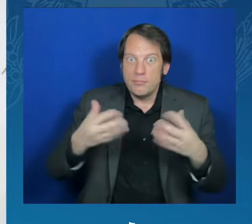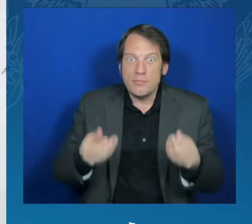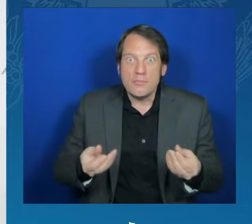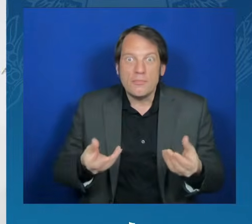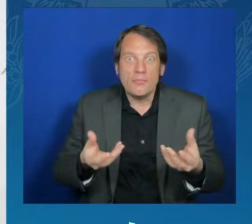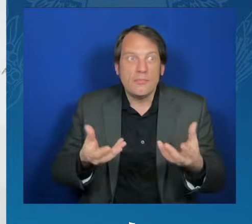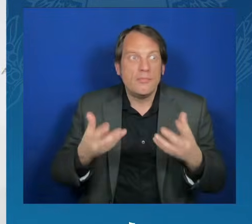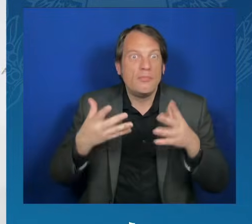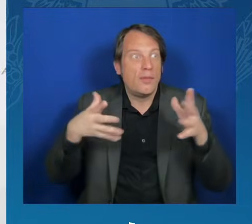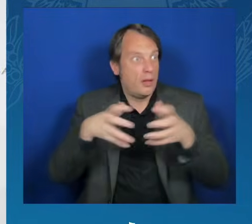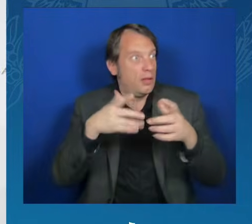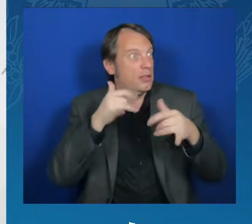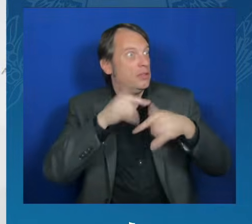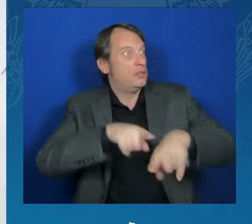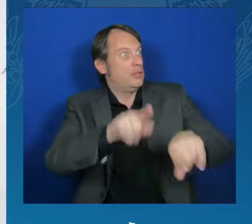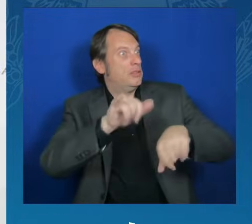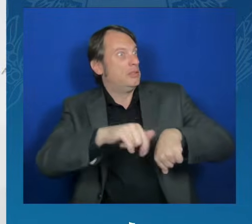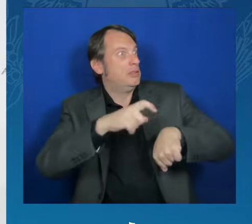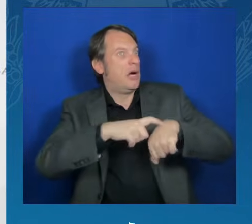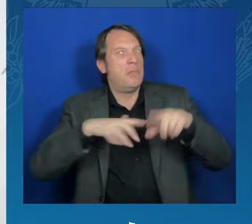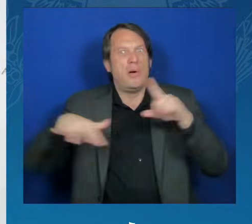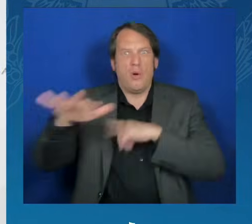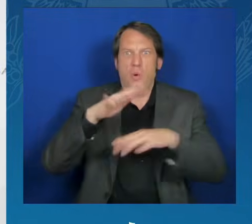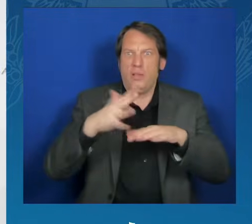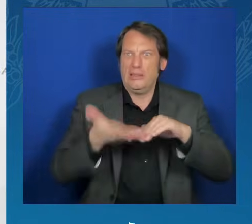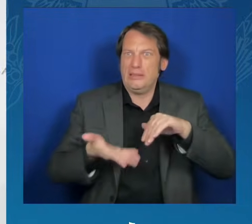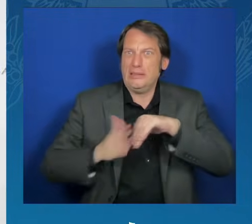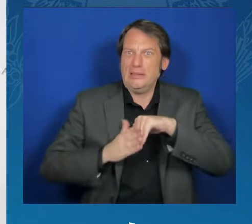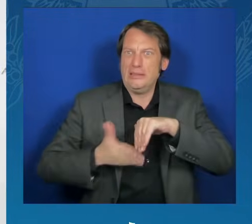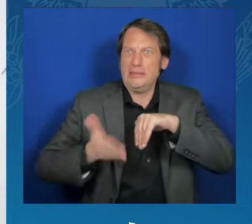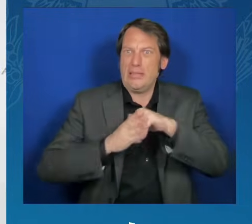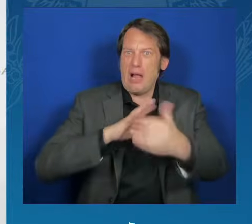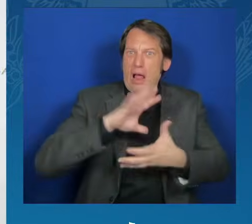We gather amid Russia's ongoing aggression in Ukraine,